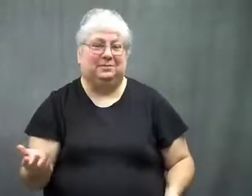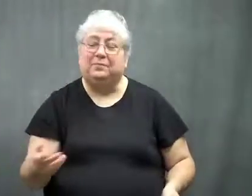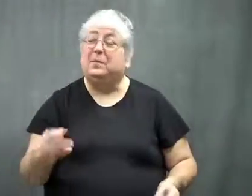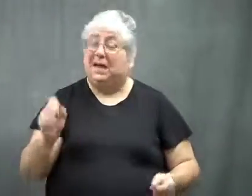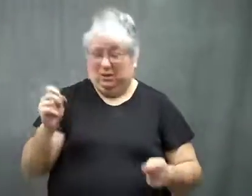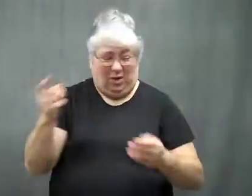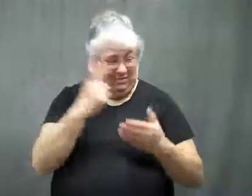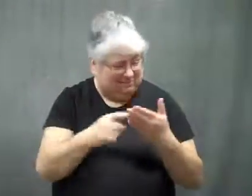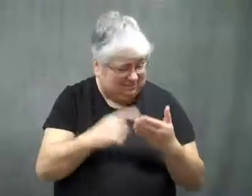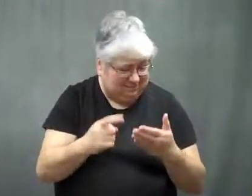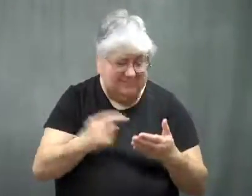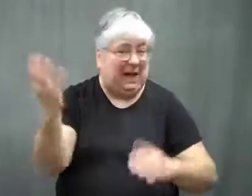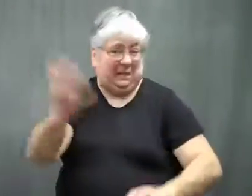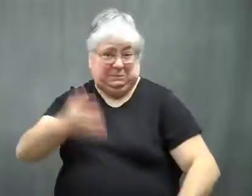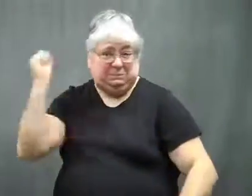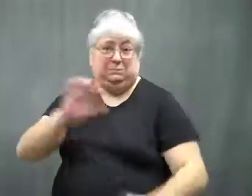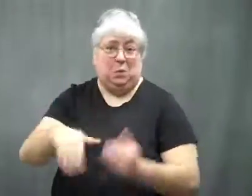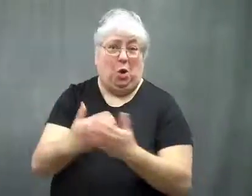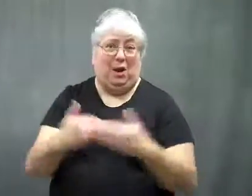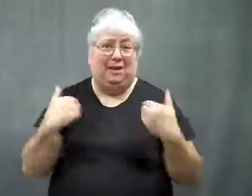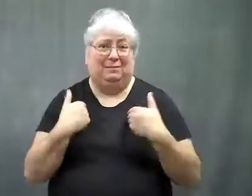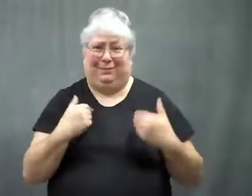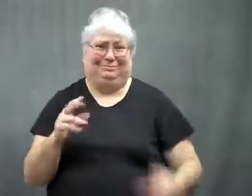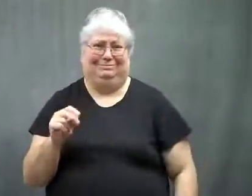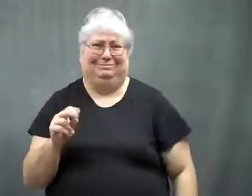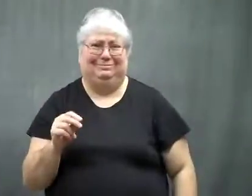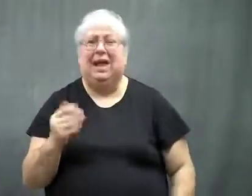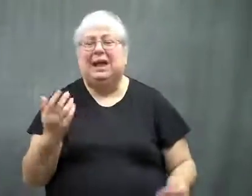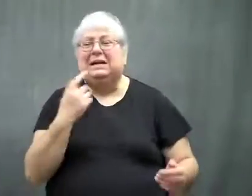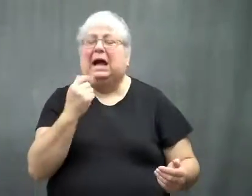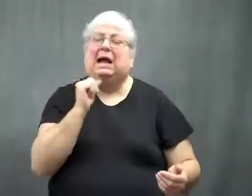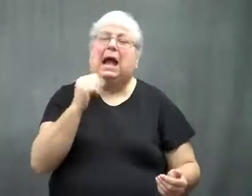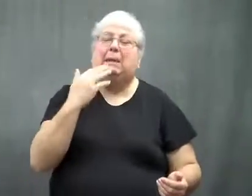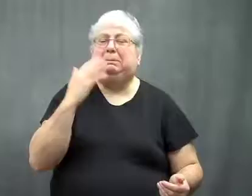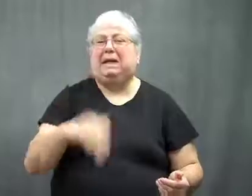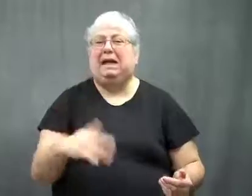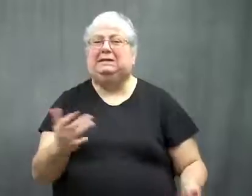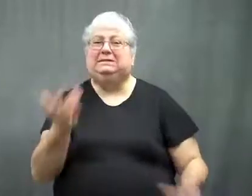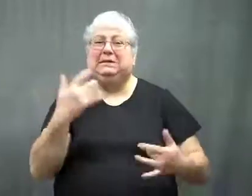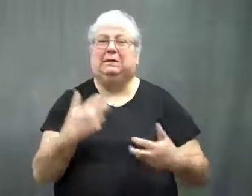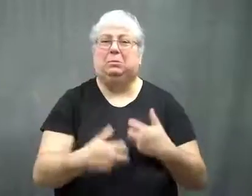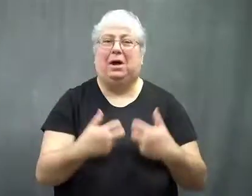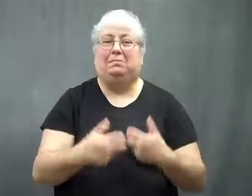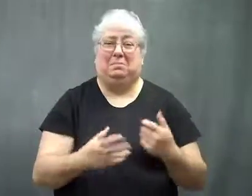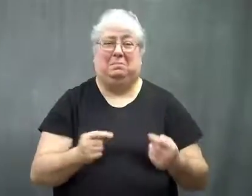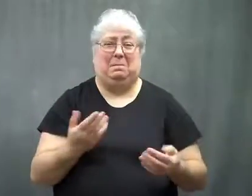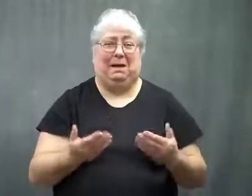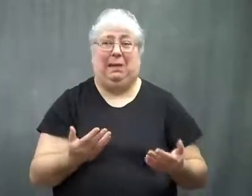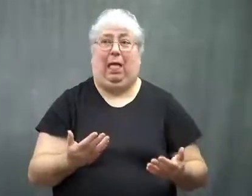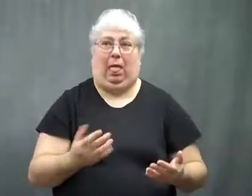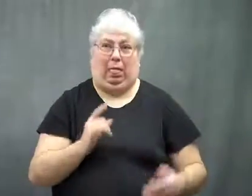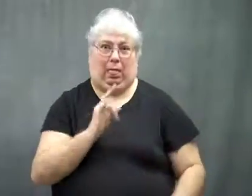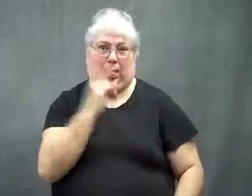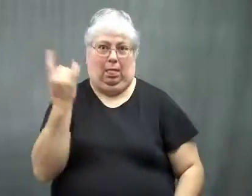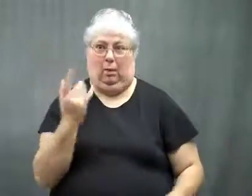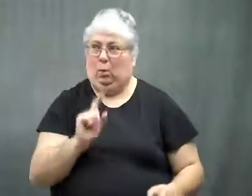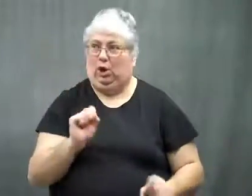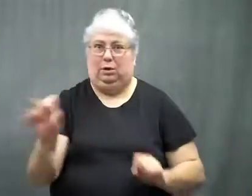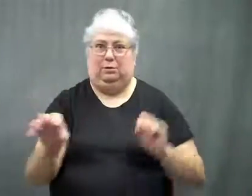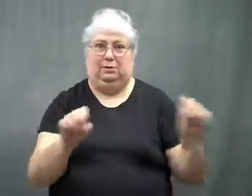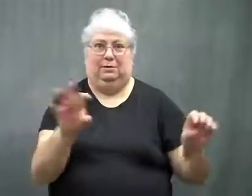The animals weren't taken as they said the health issues weren't that bad.